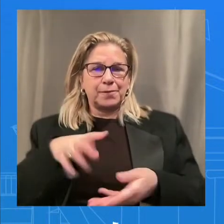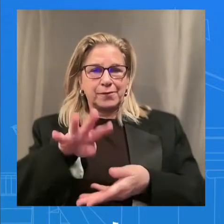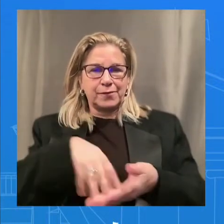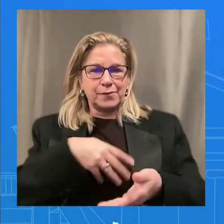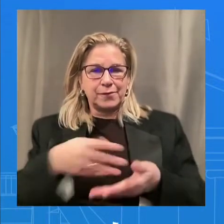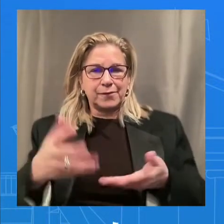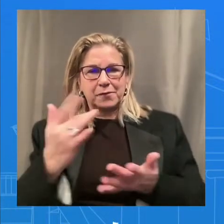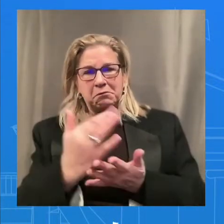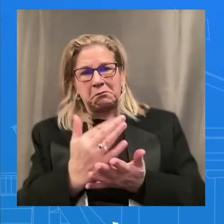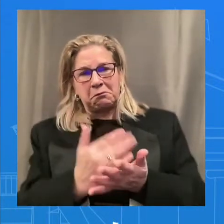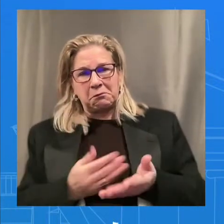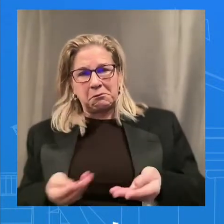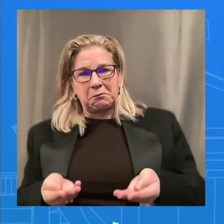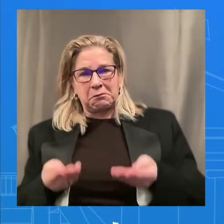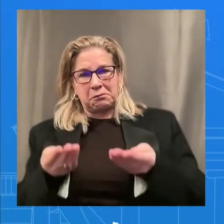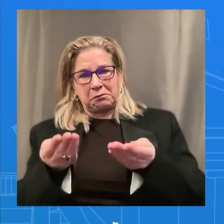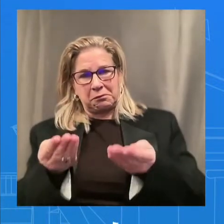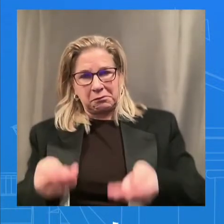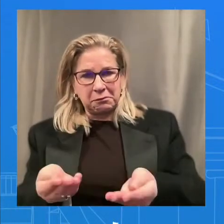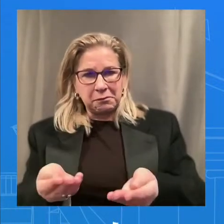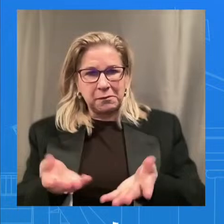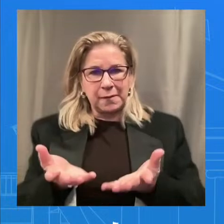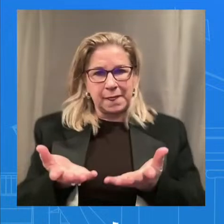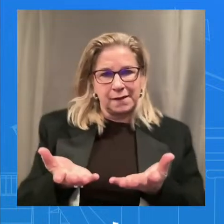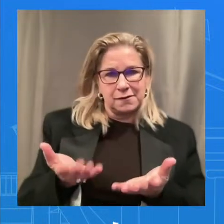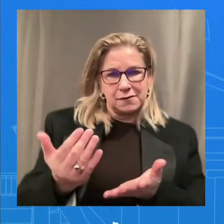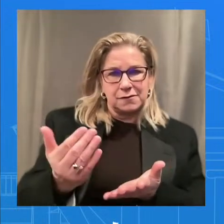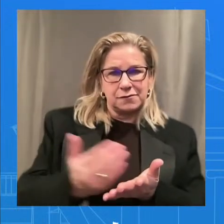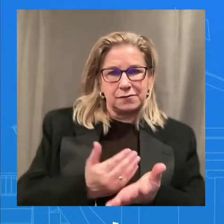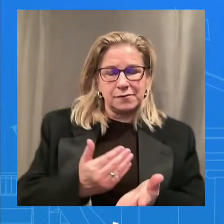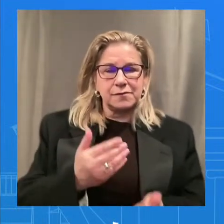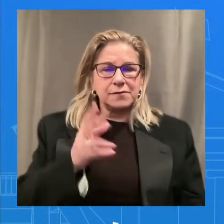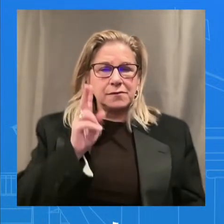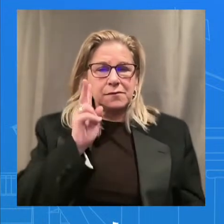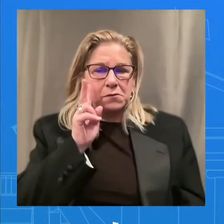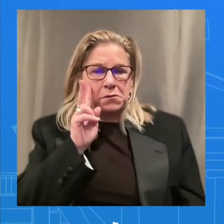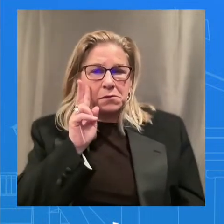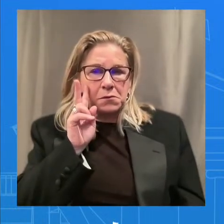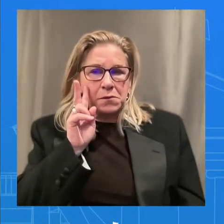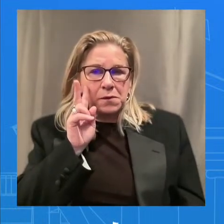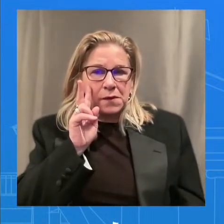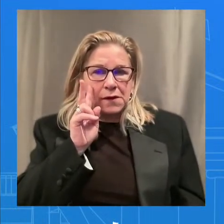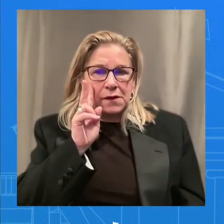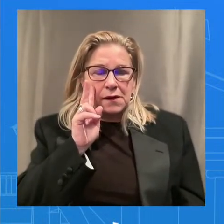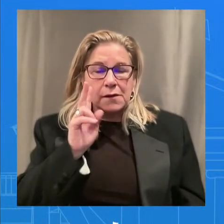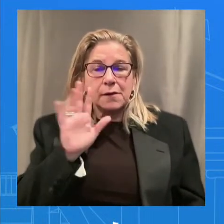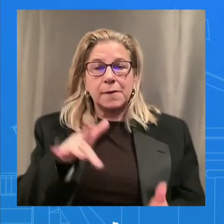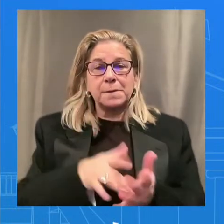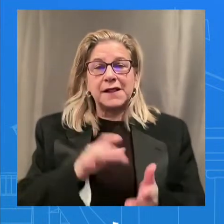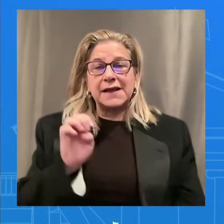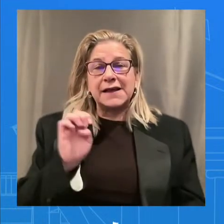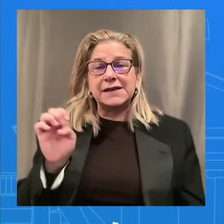And in fact, we’ve seen in the context of the Middle East that we have coordinated on common messaging